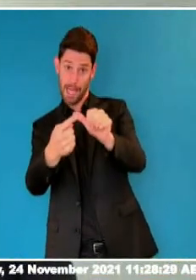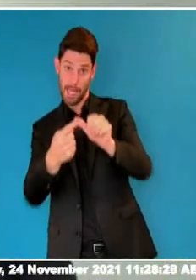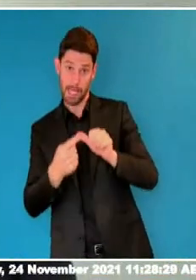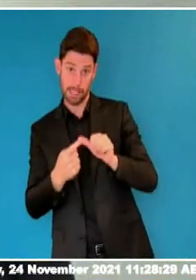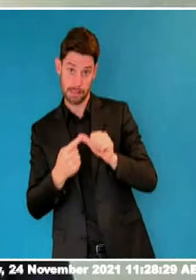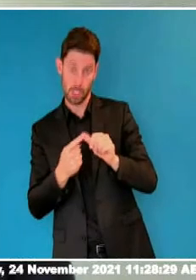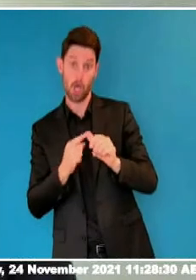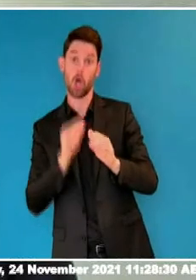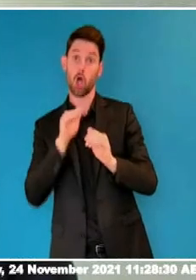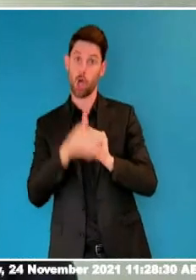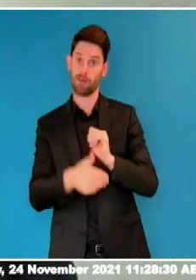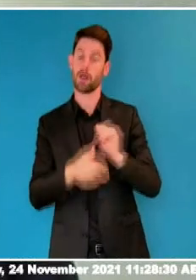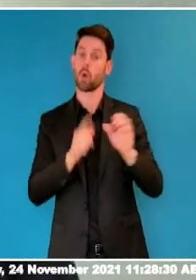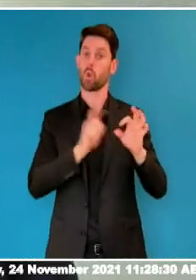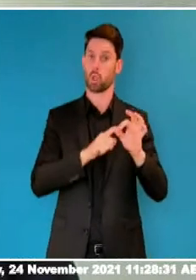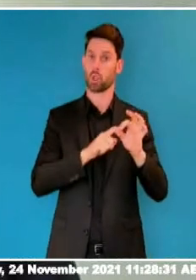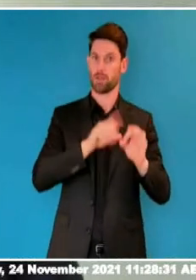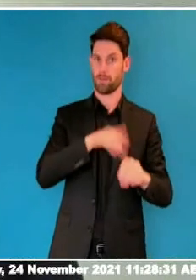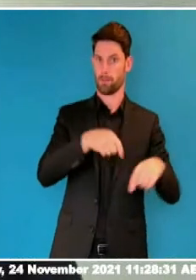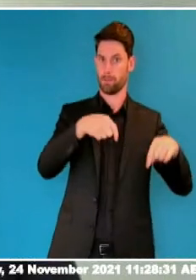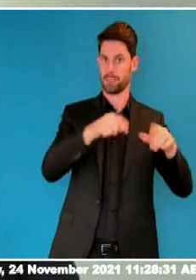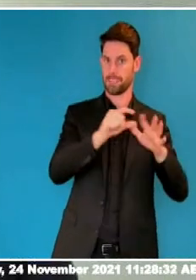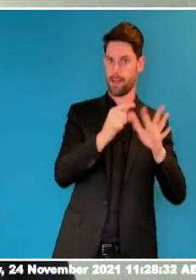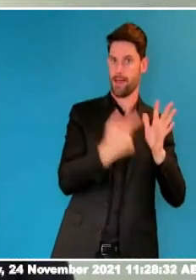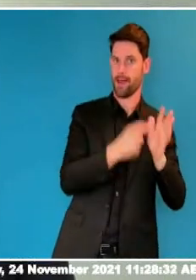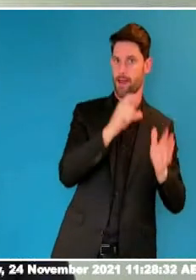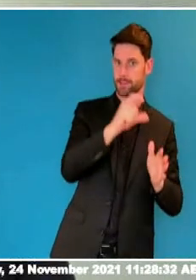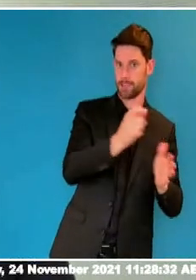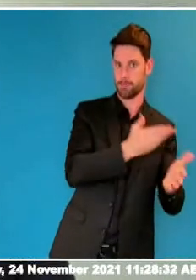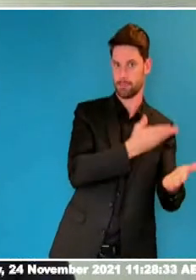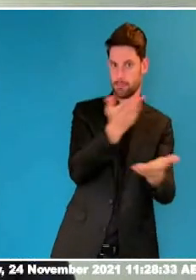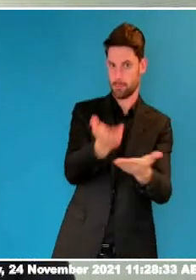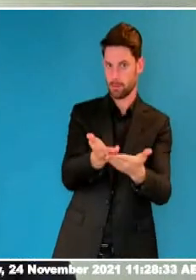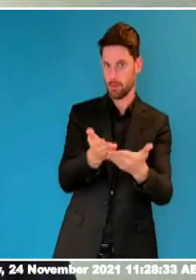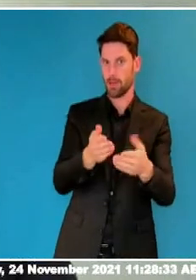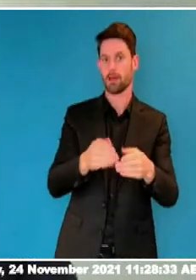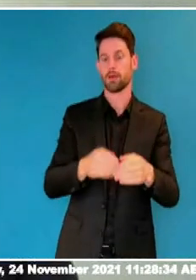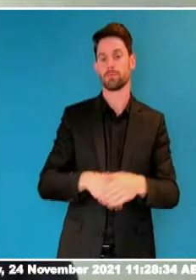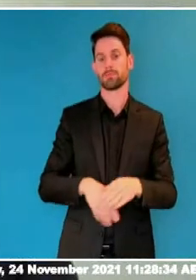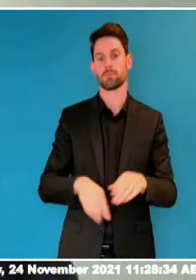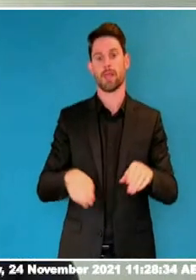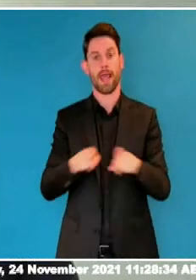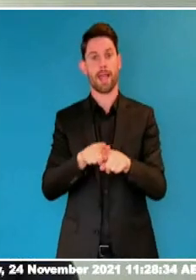questions put to you by Counsel Assisting, as well as matters stated in your statement